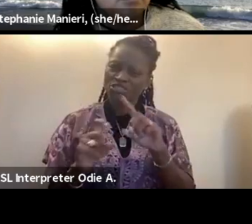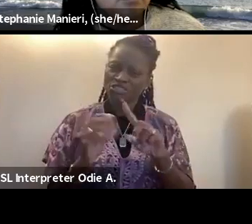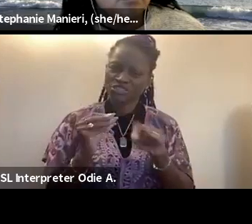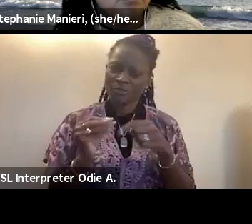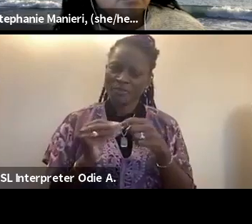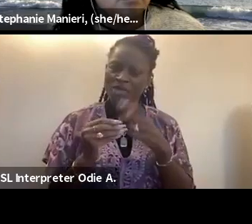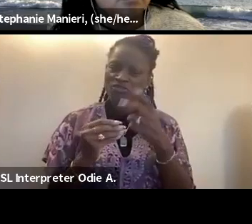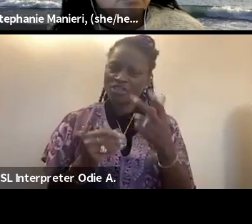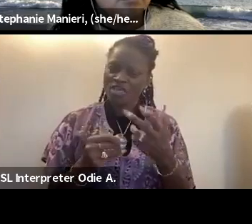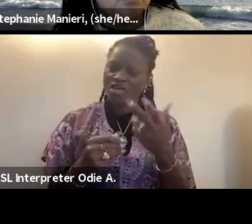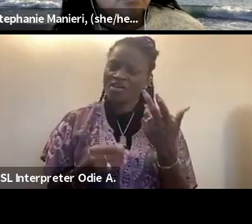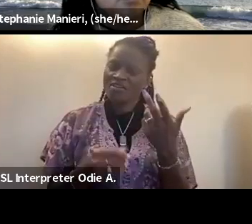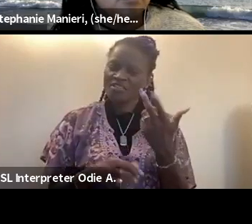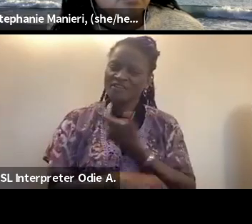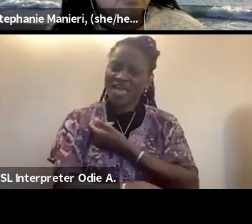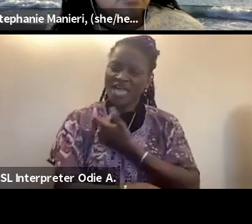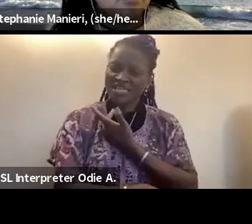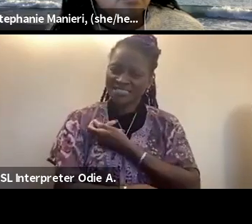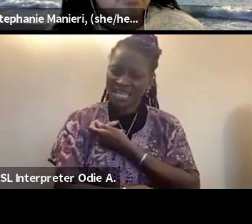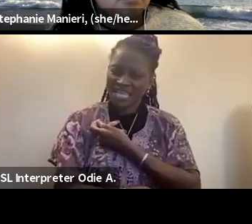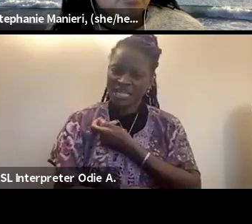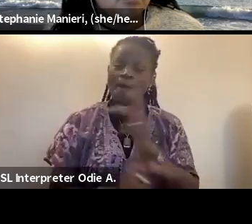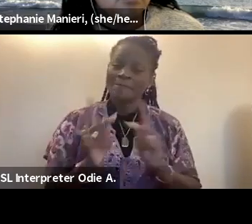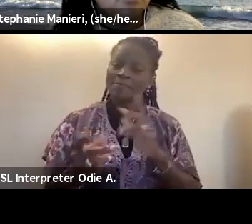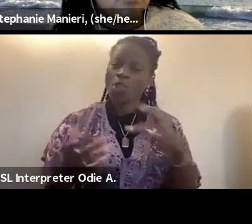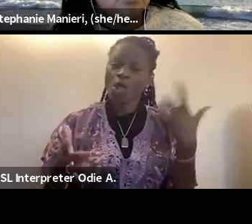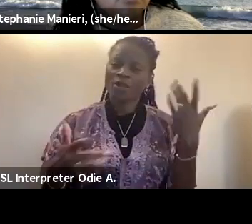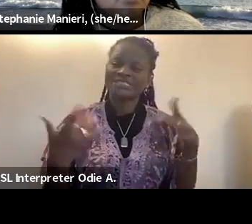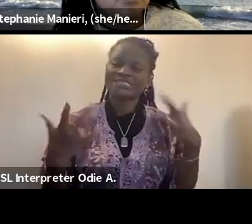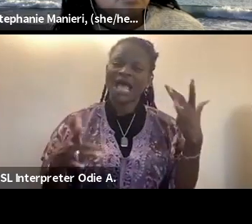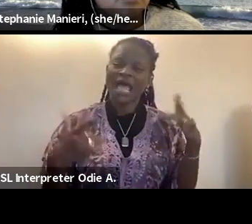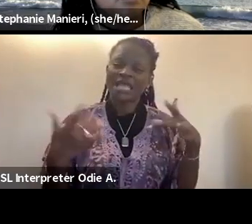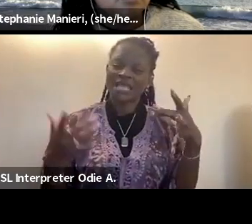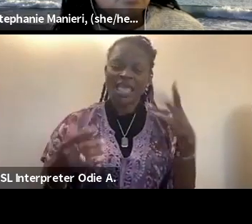People are very excited because they've seen what Kobett has done to their